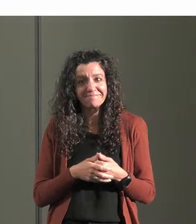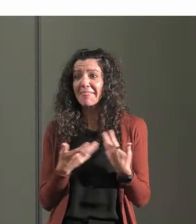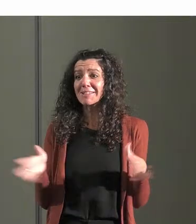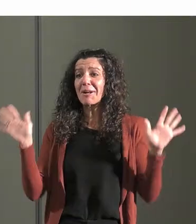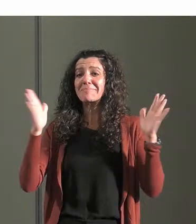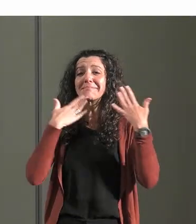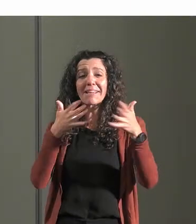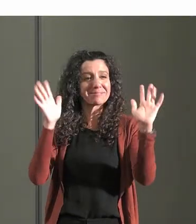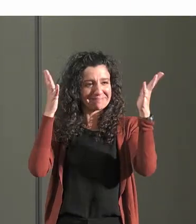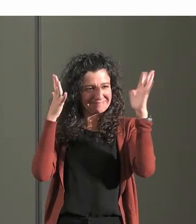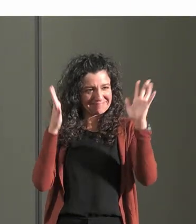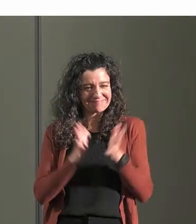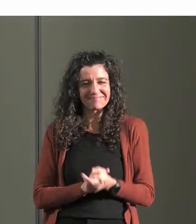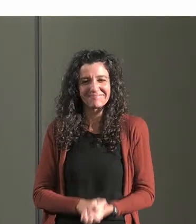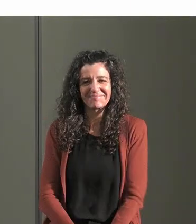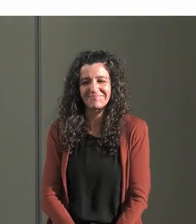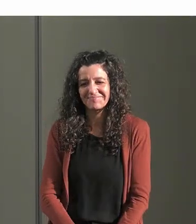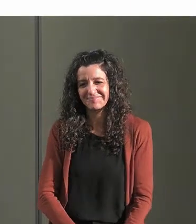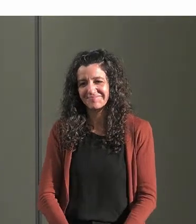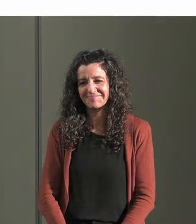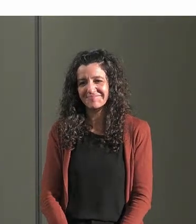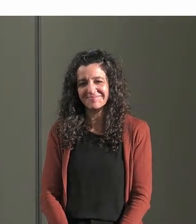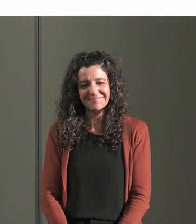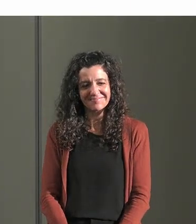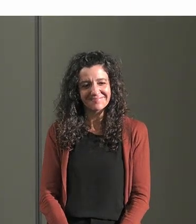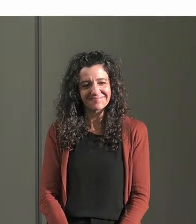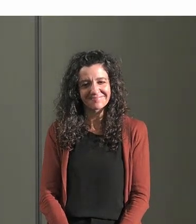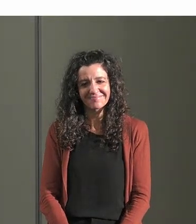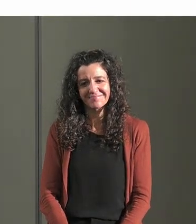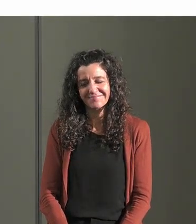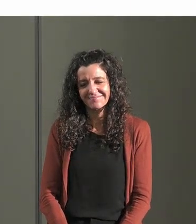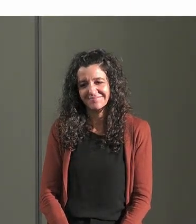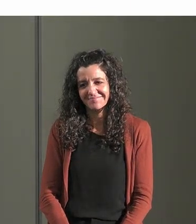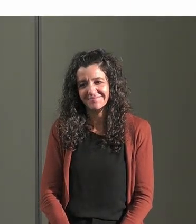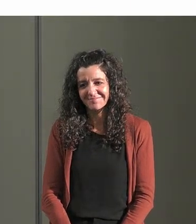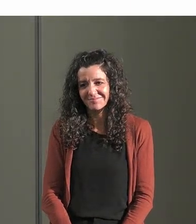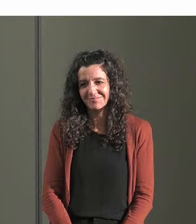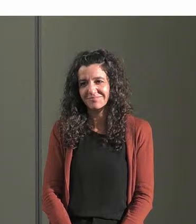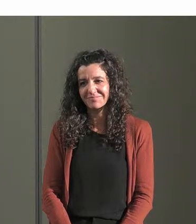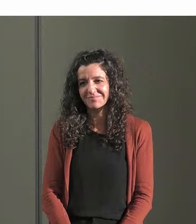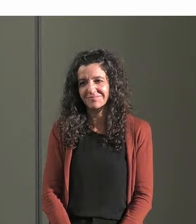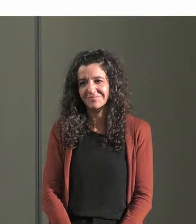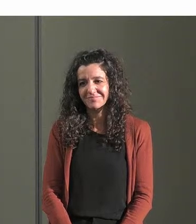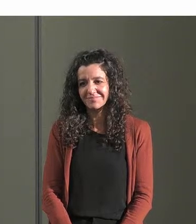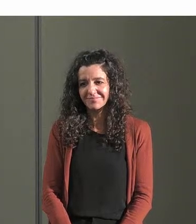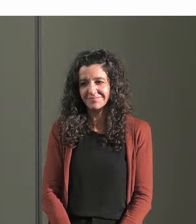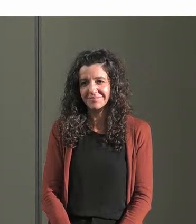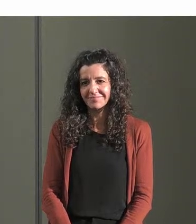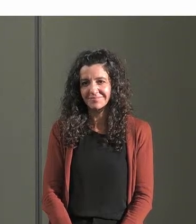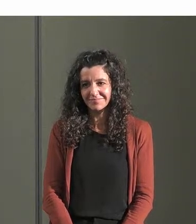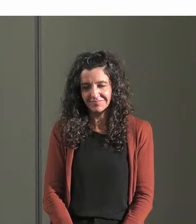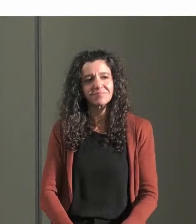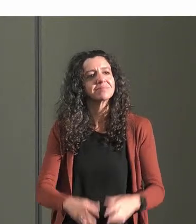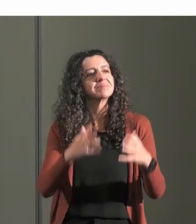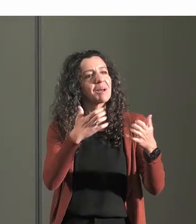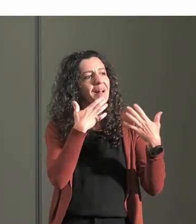in person. App .